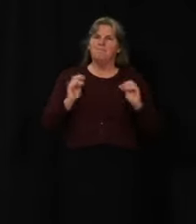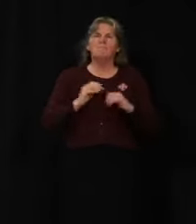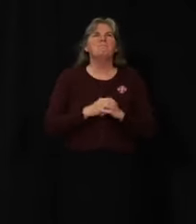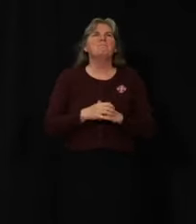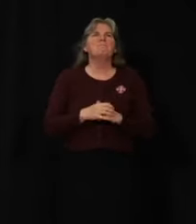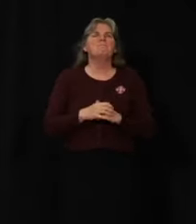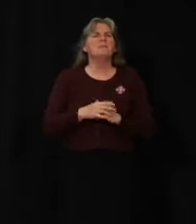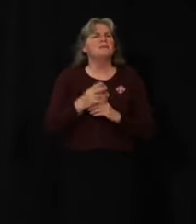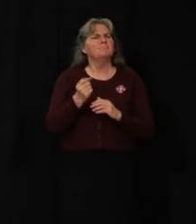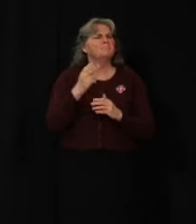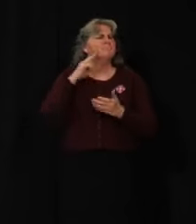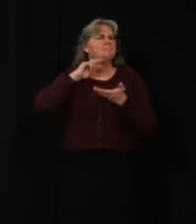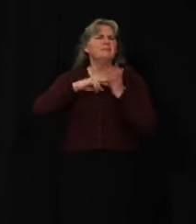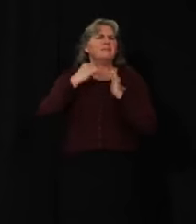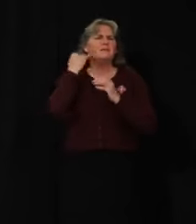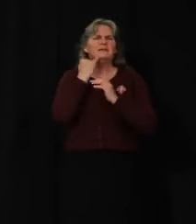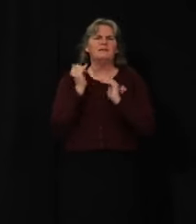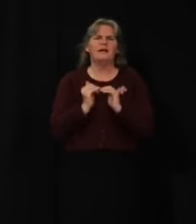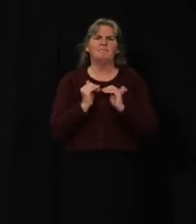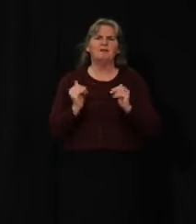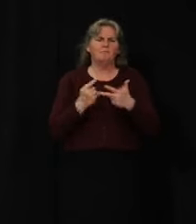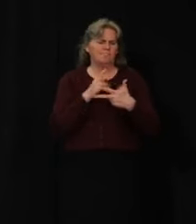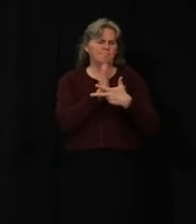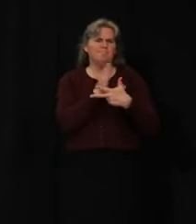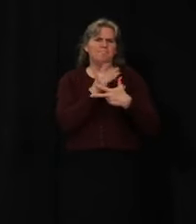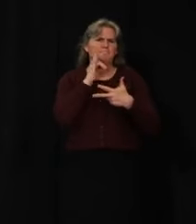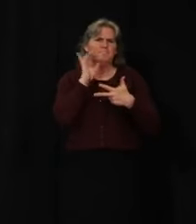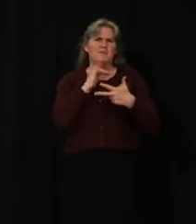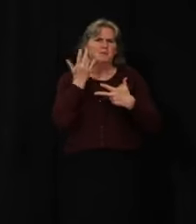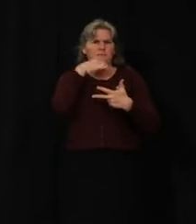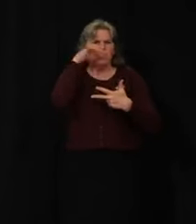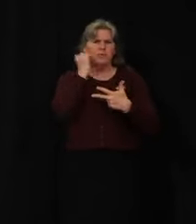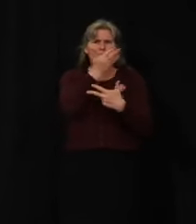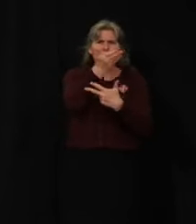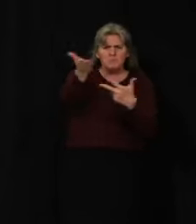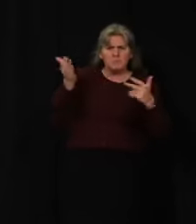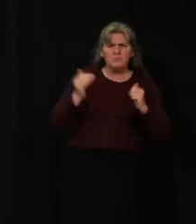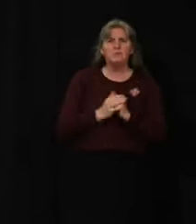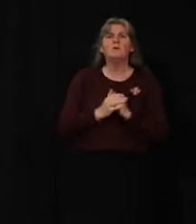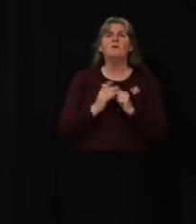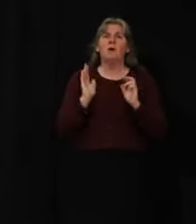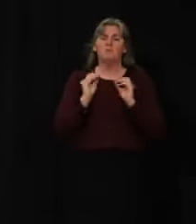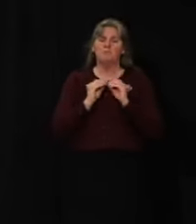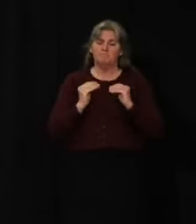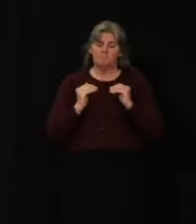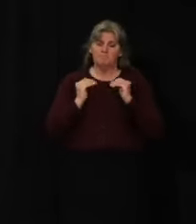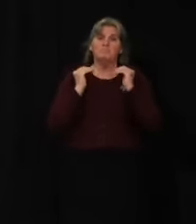So what does phase I mean for Yukoners? It means that we are moving further ahead with opening